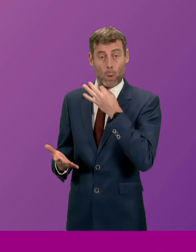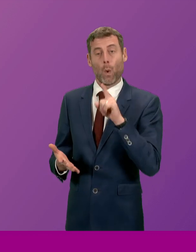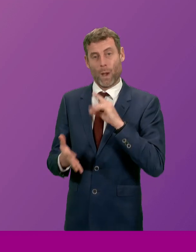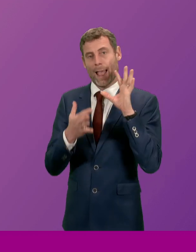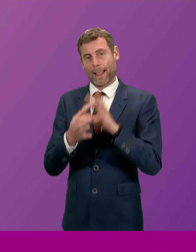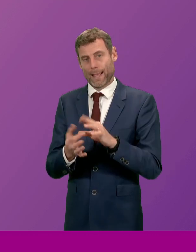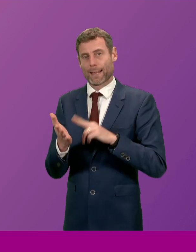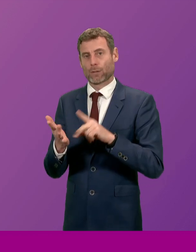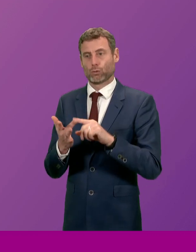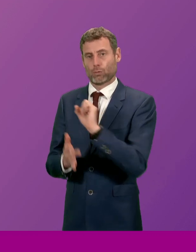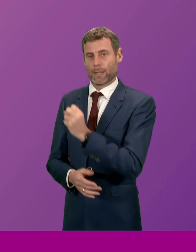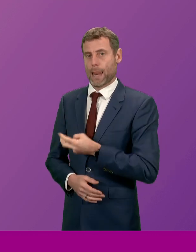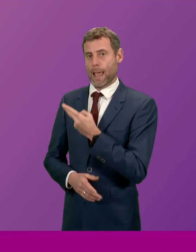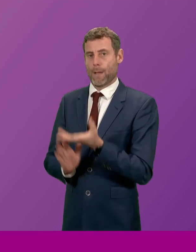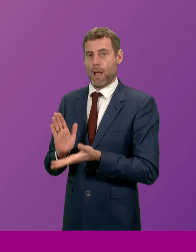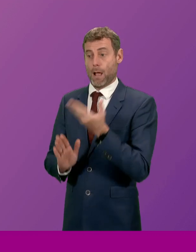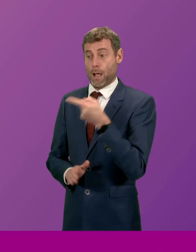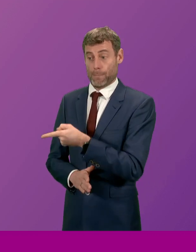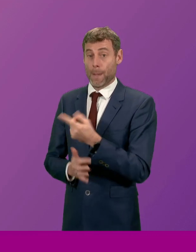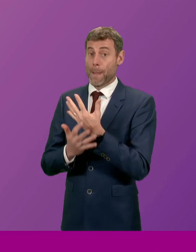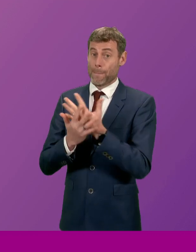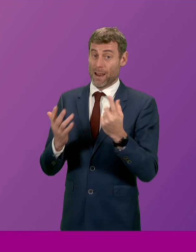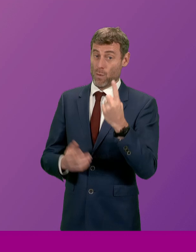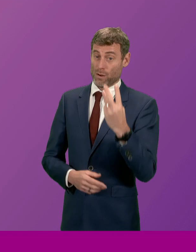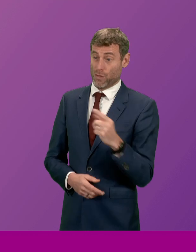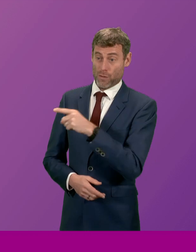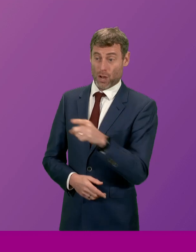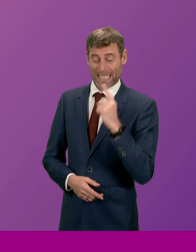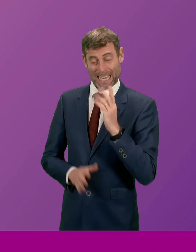with nearly a third saying that they might have to cut jobs and more than 40 per cent needing to